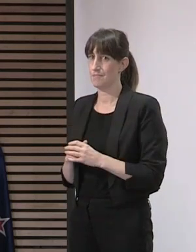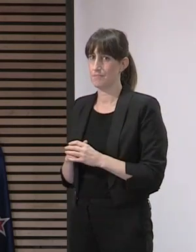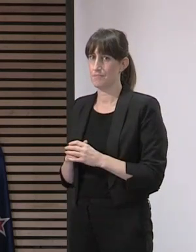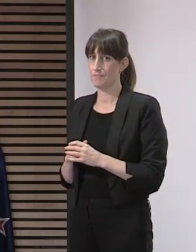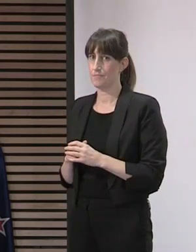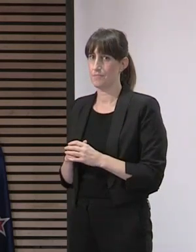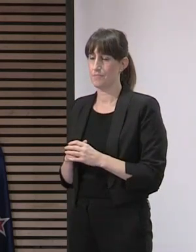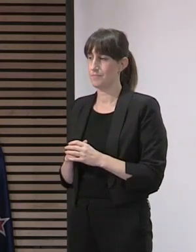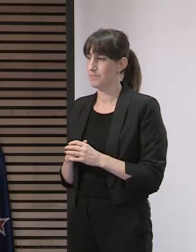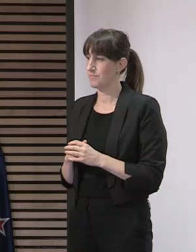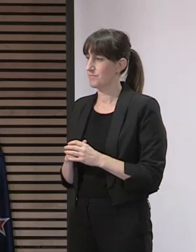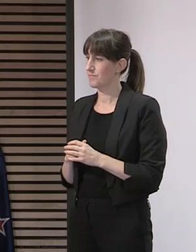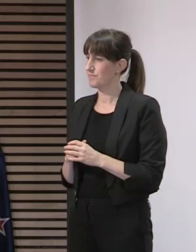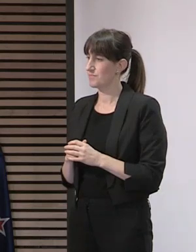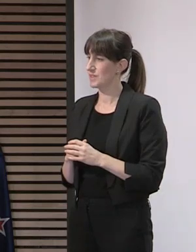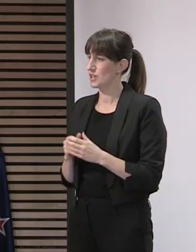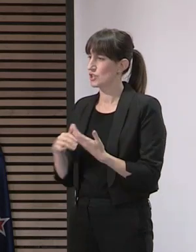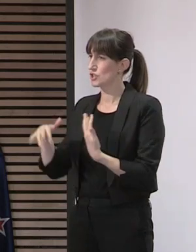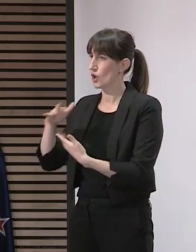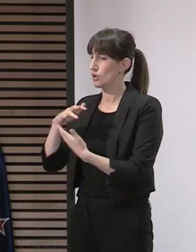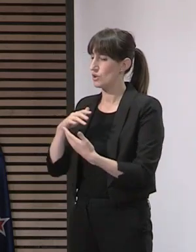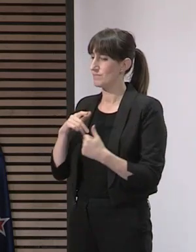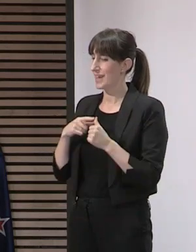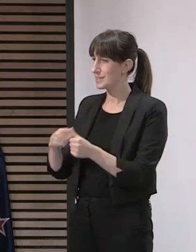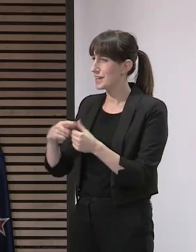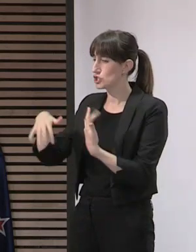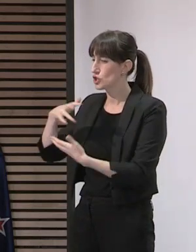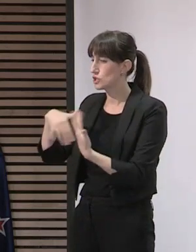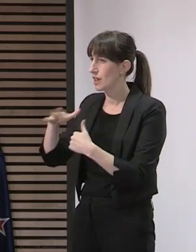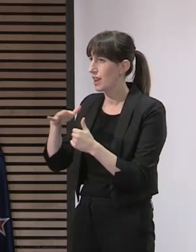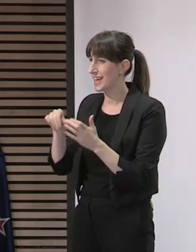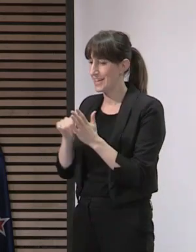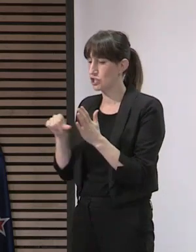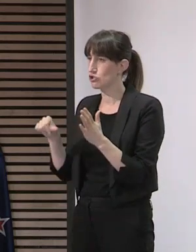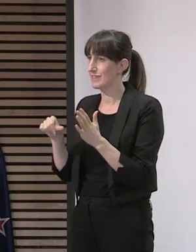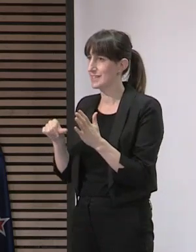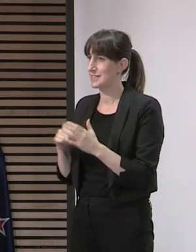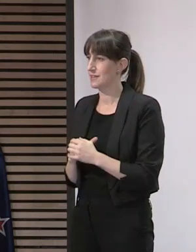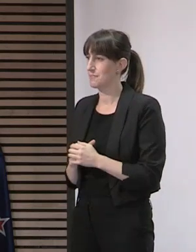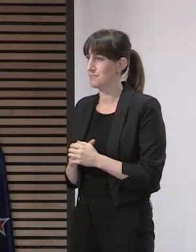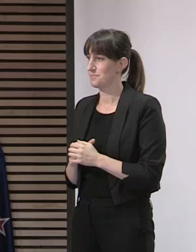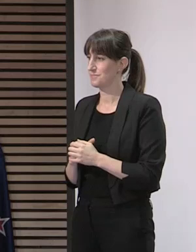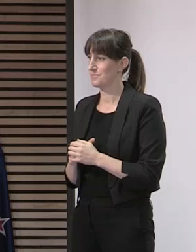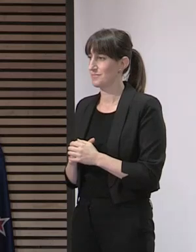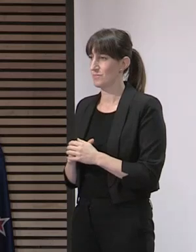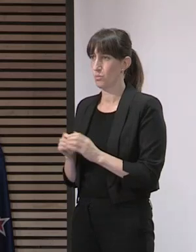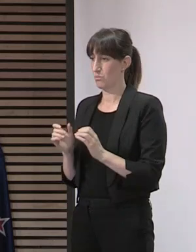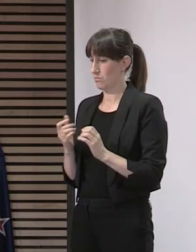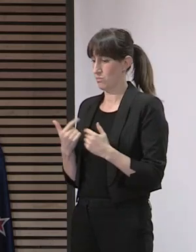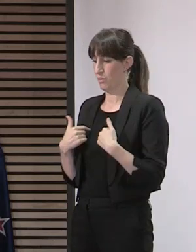the few countries that doesn't have any form of social insurance. And that points to,